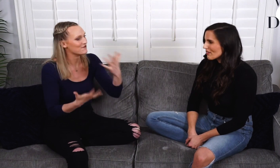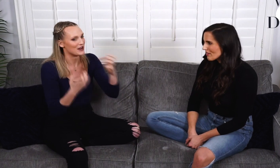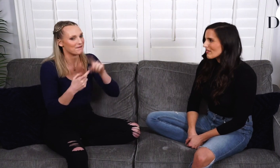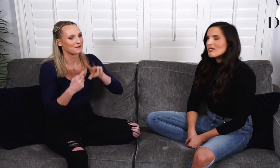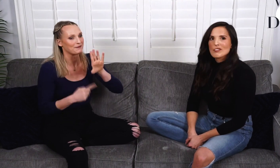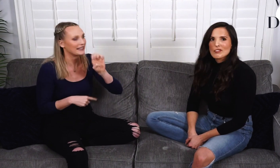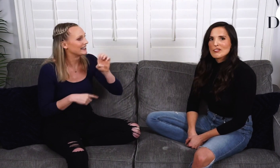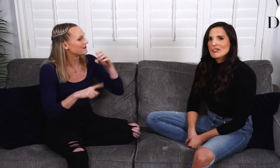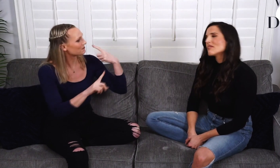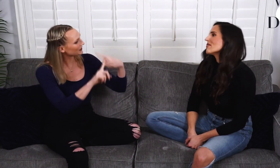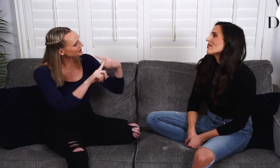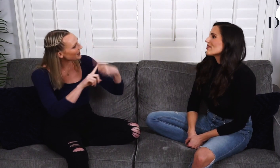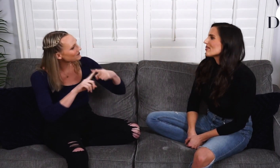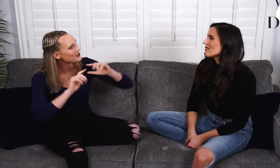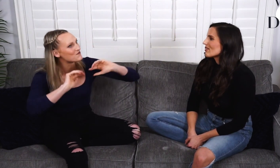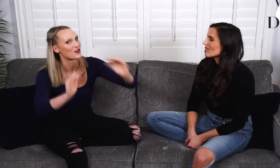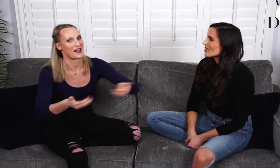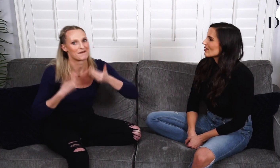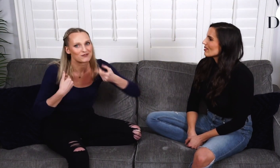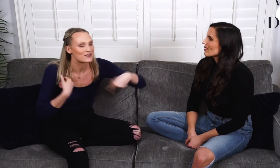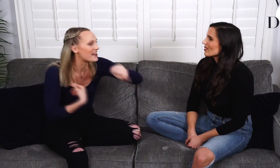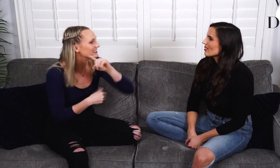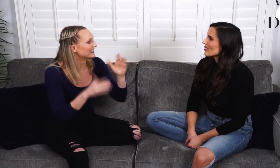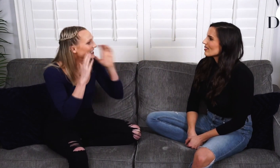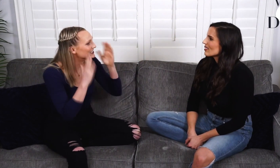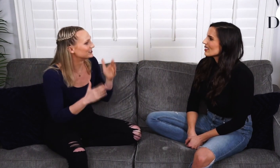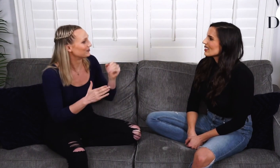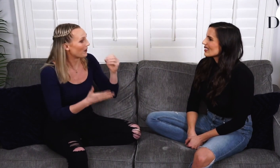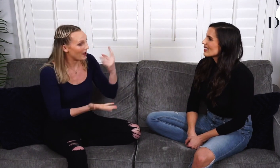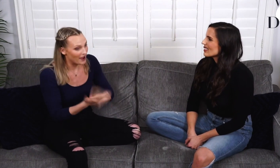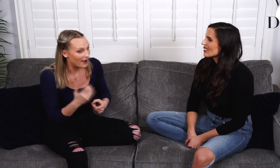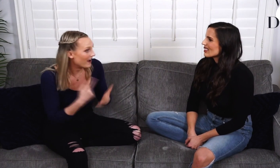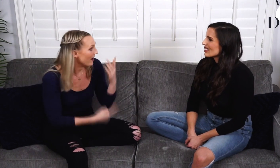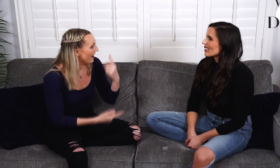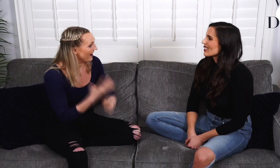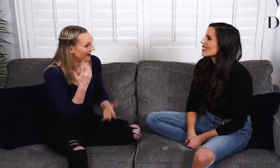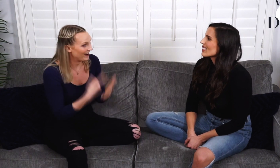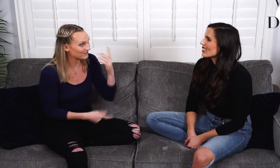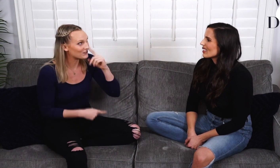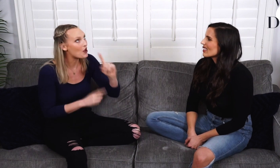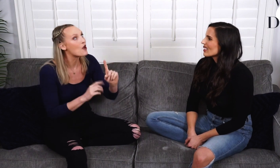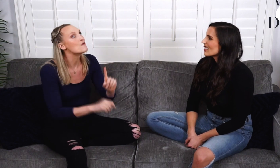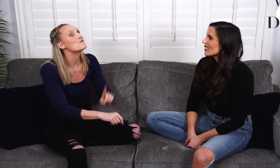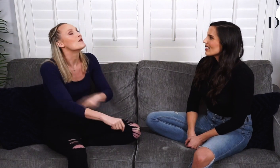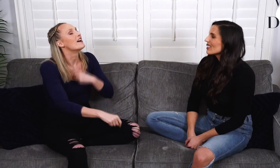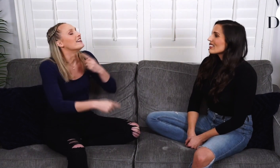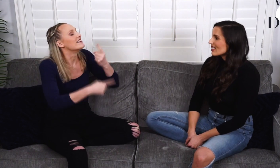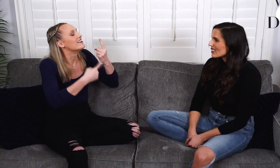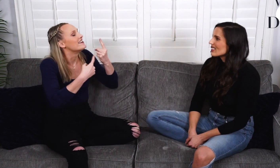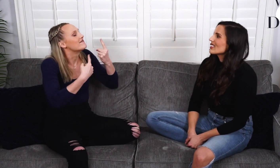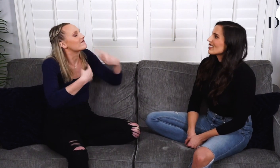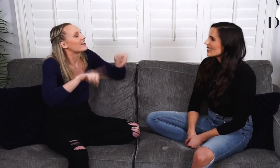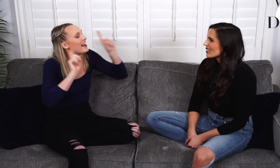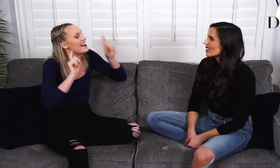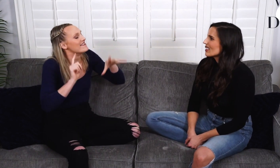We want it to be a positive welcoming vibe for our listeners. And so we, I mean we went back and forth for a long time.